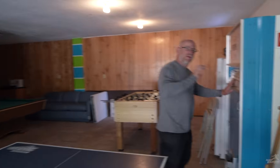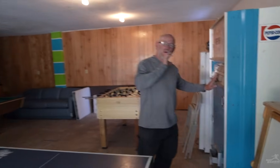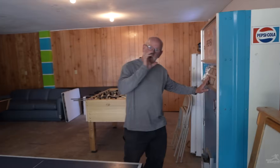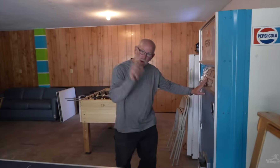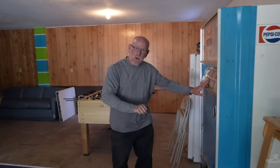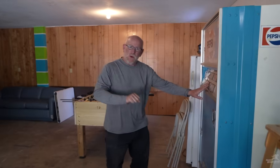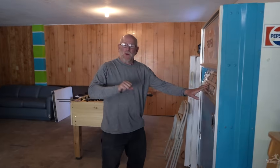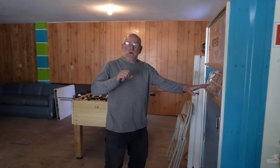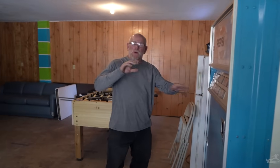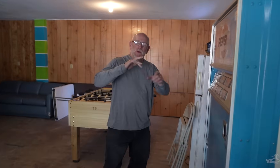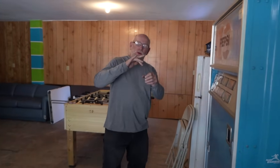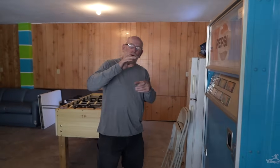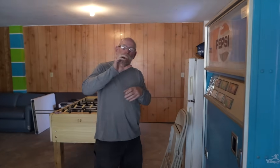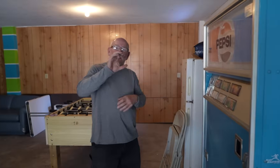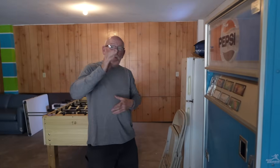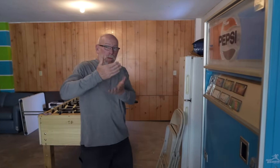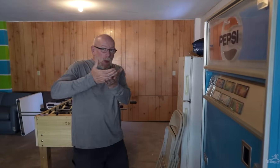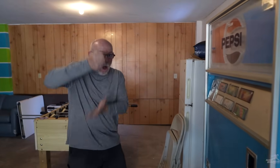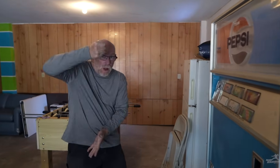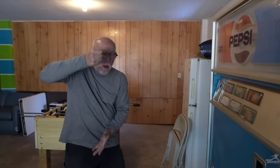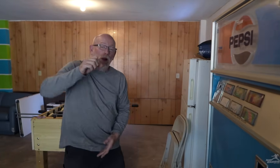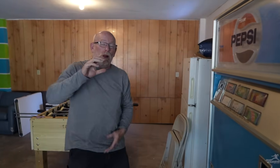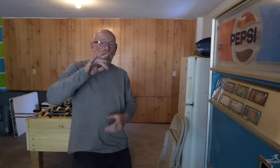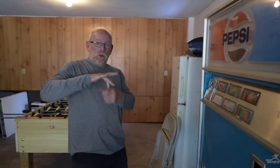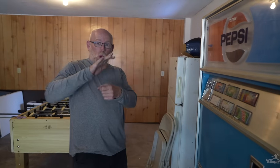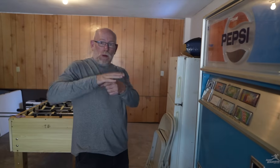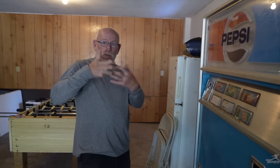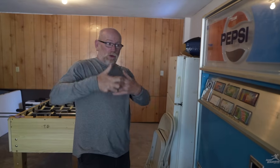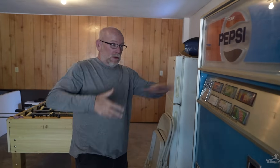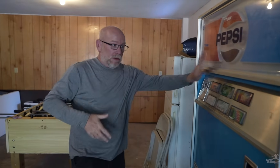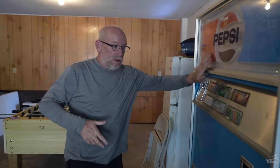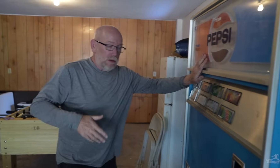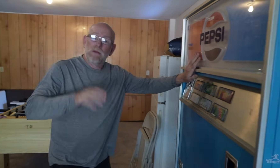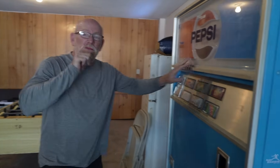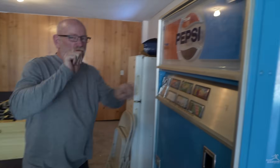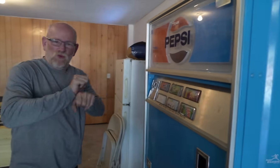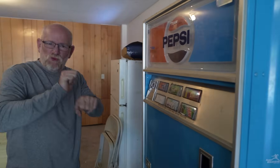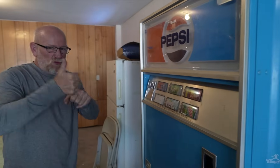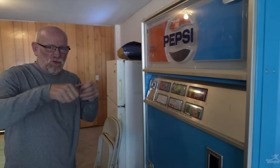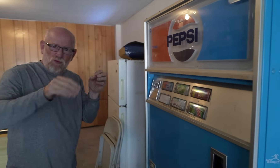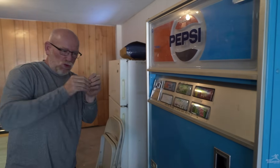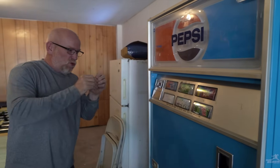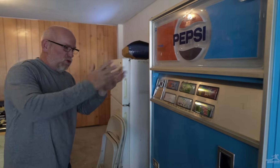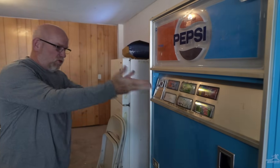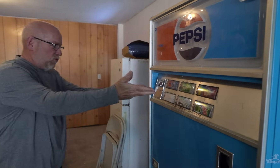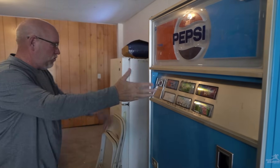This is the old bottled soda vending machine. It doesn’t work anymore.